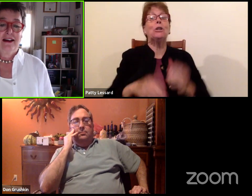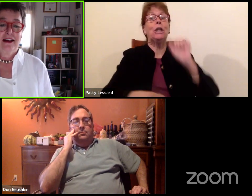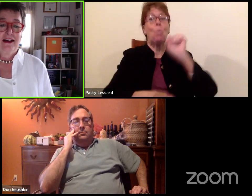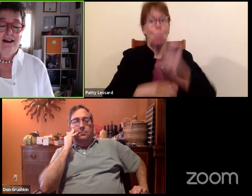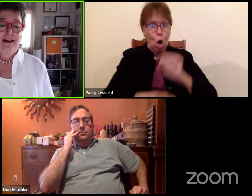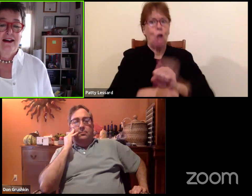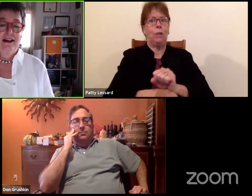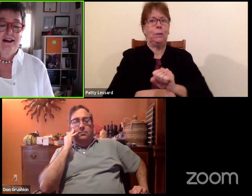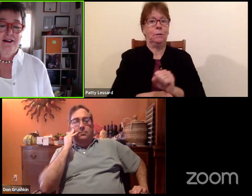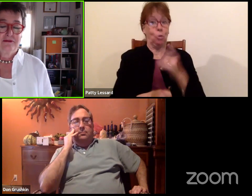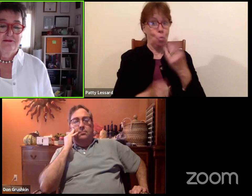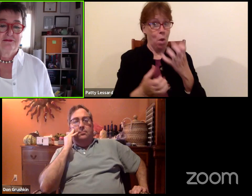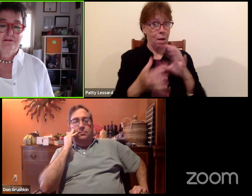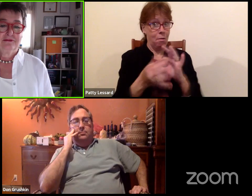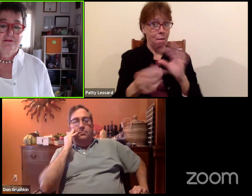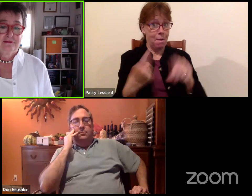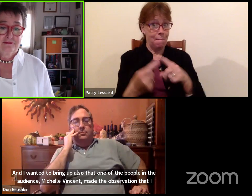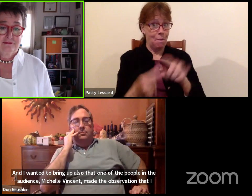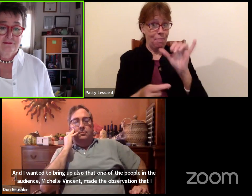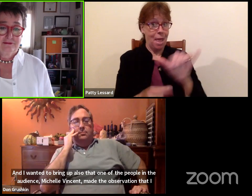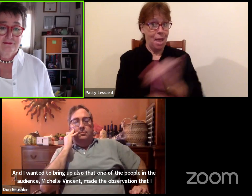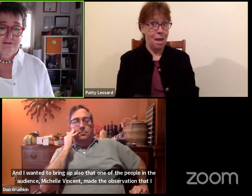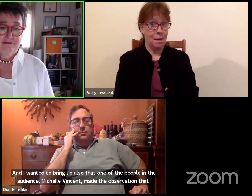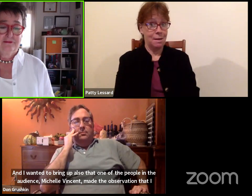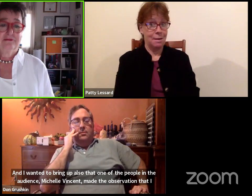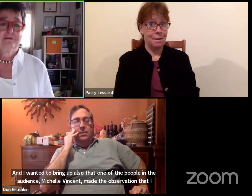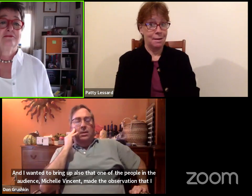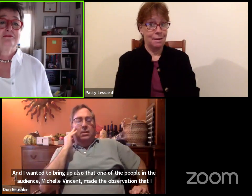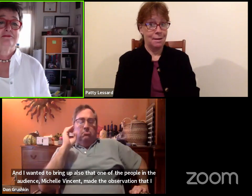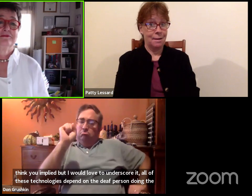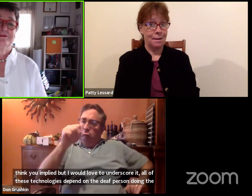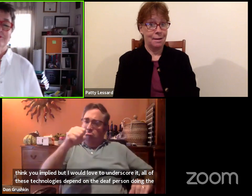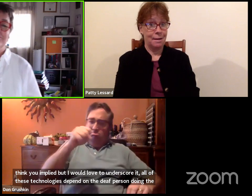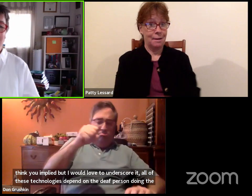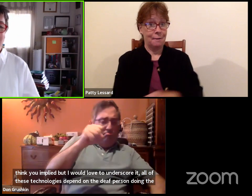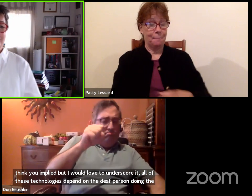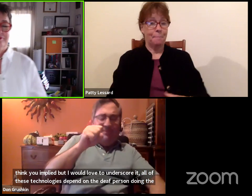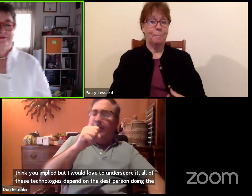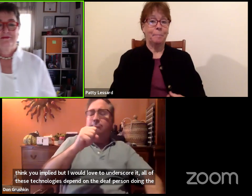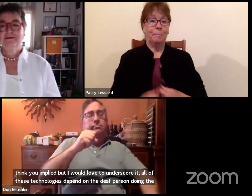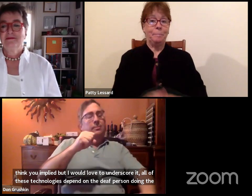underscore it, all of these technologies depend on the deaf person doing the training and the work.